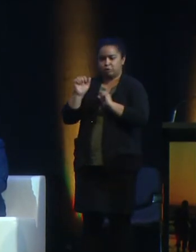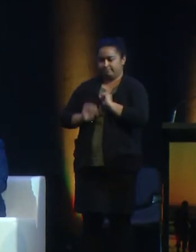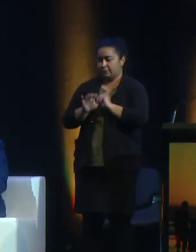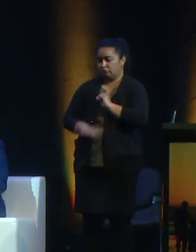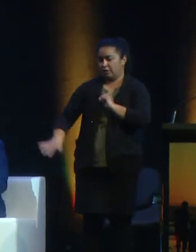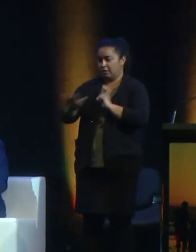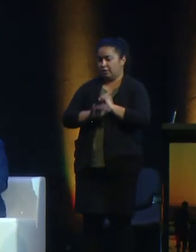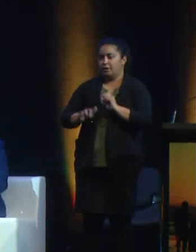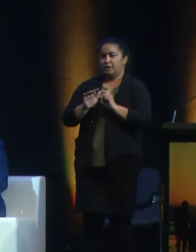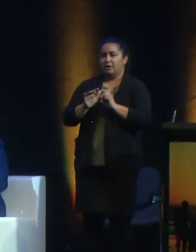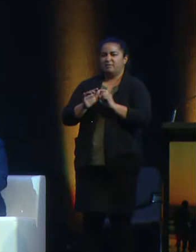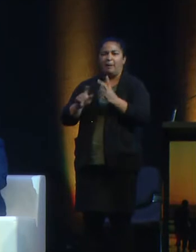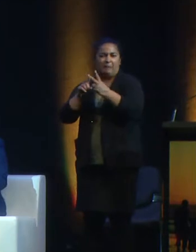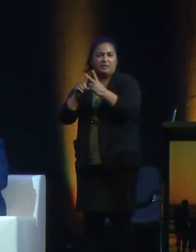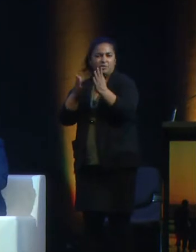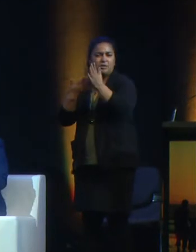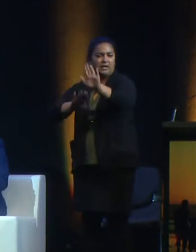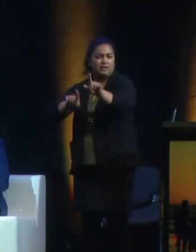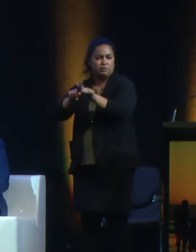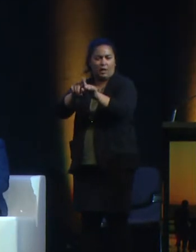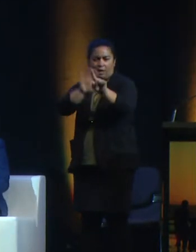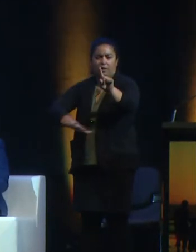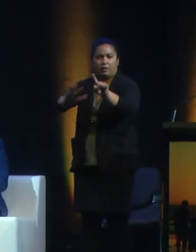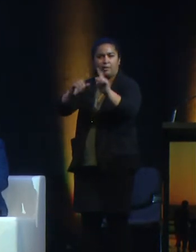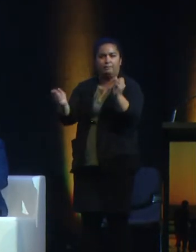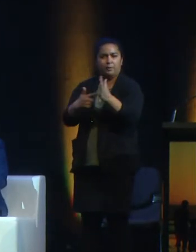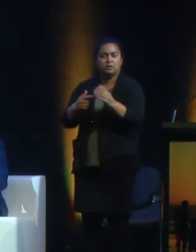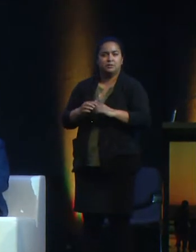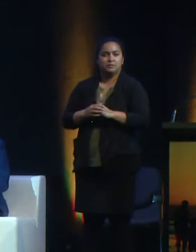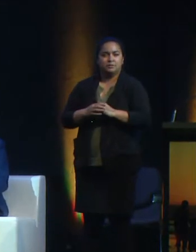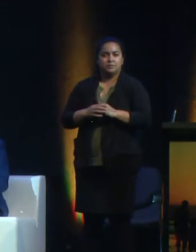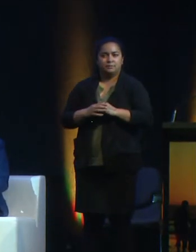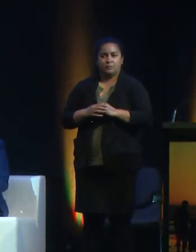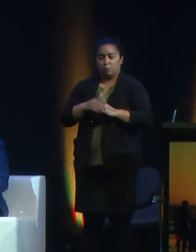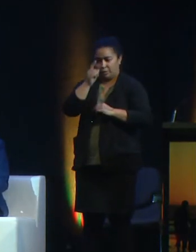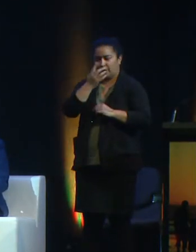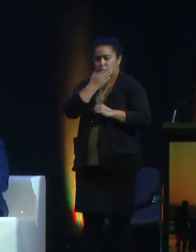the whole of New Zealand, it is really really important and we can use this.